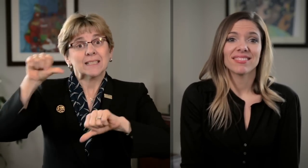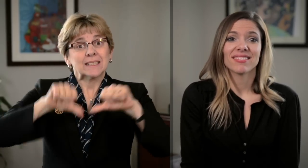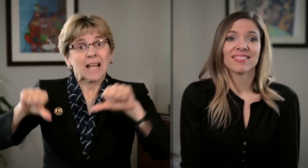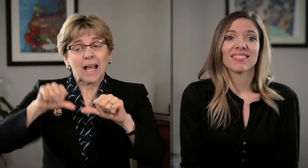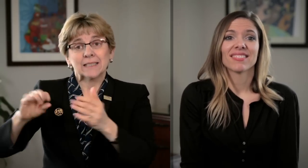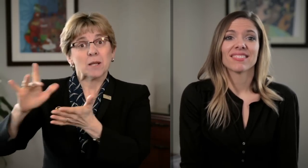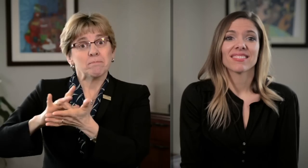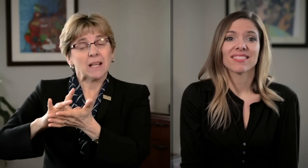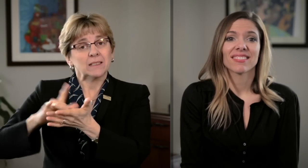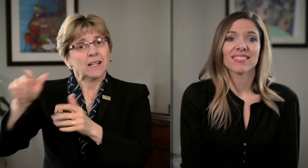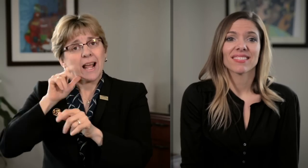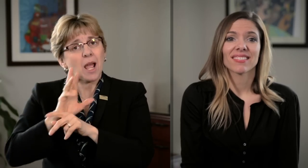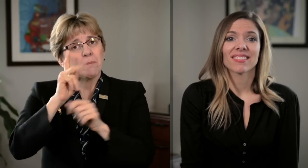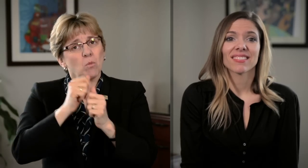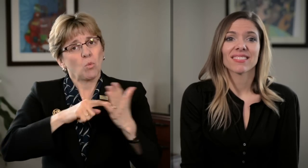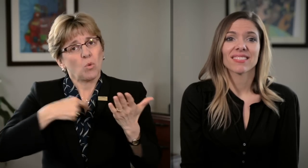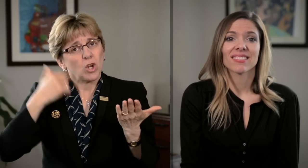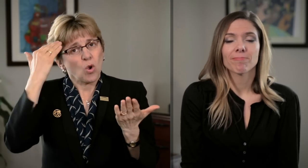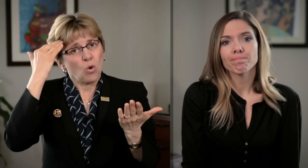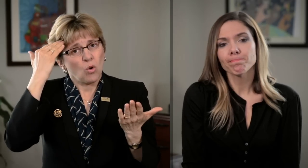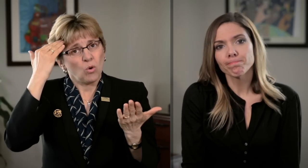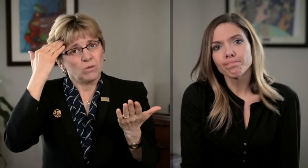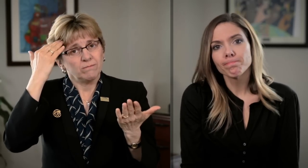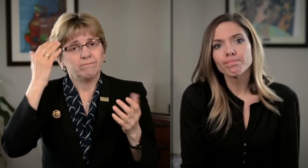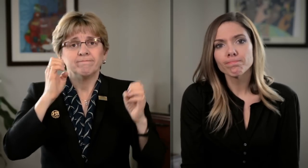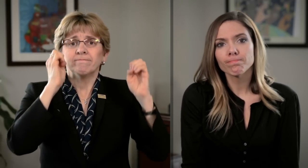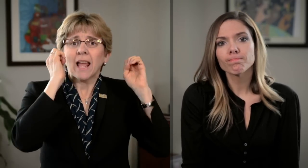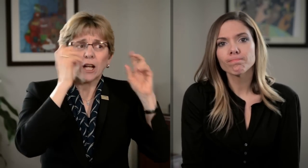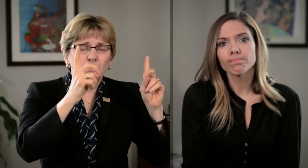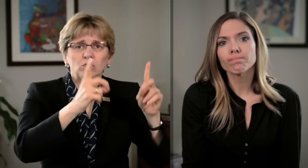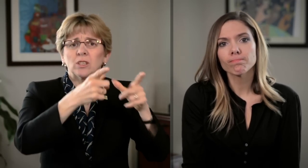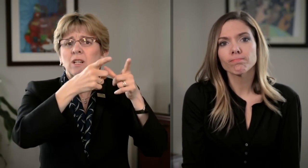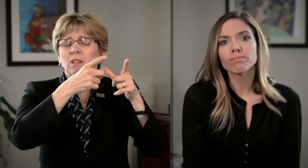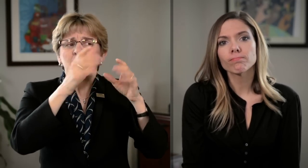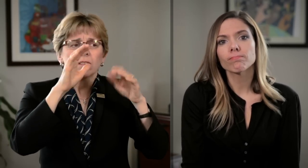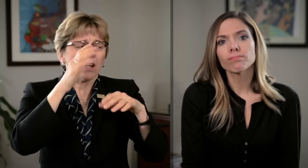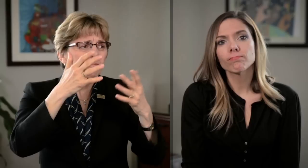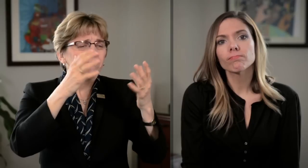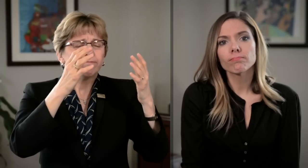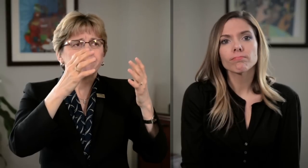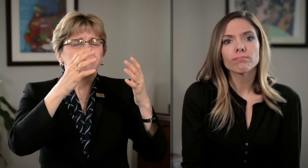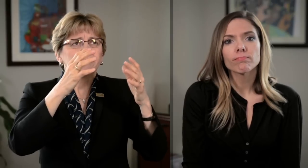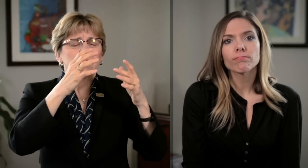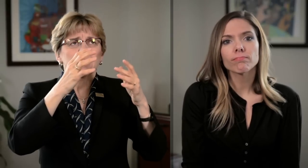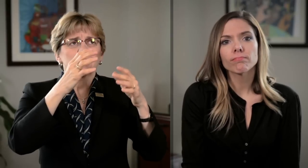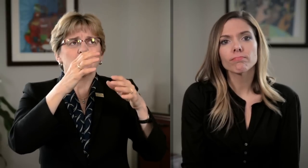But science and medicine do not keep up with what we know Education, ASL classes